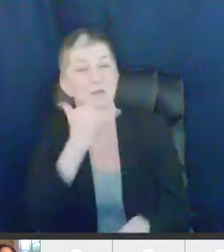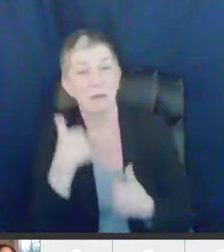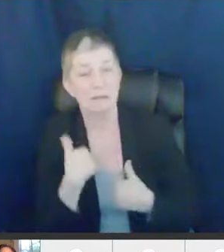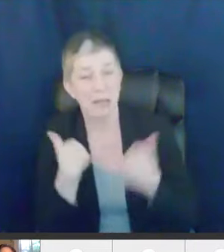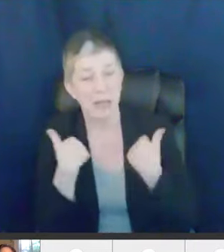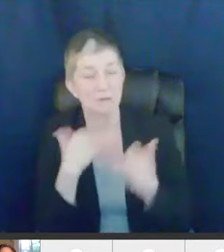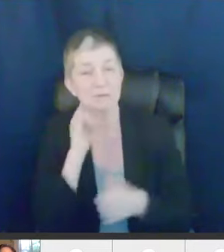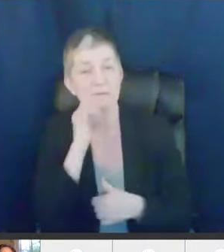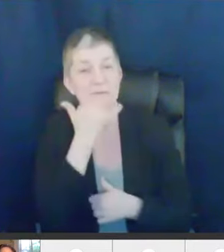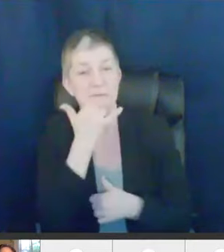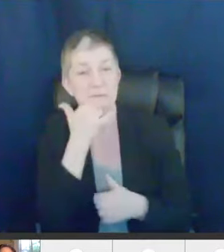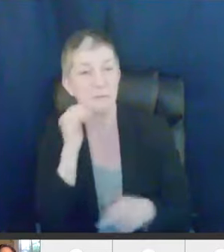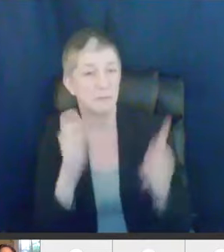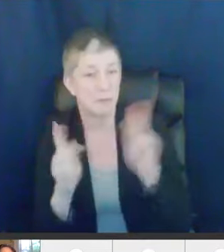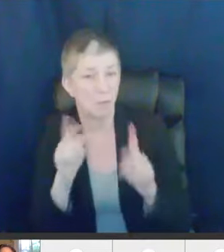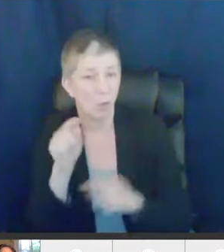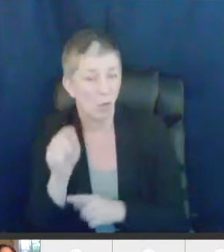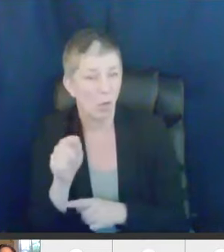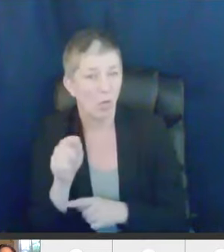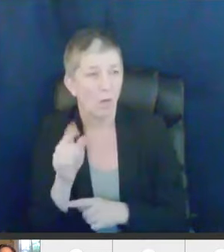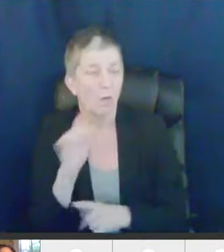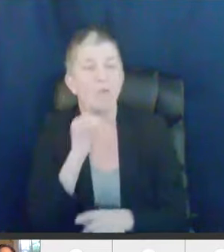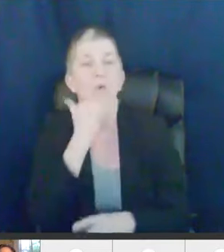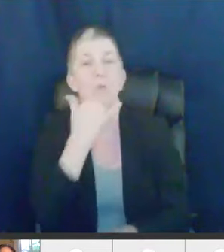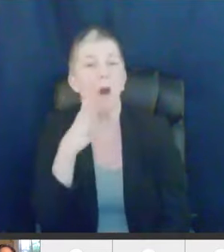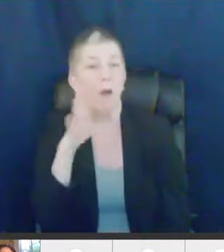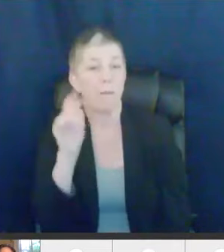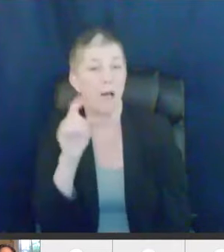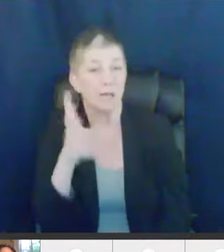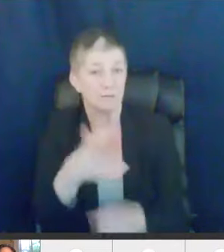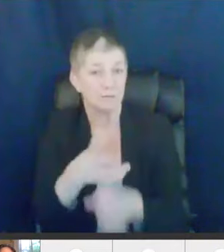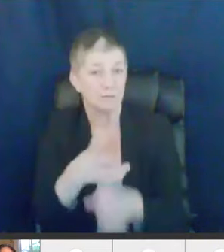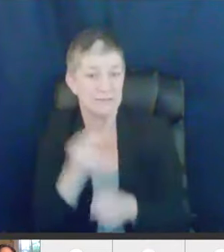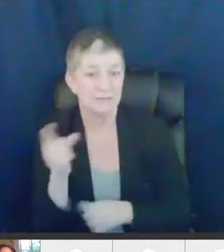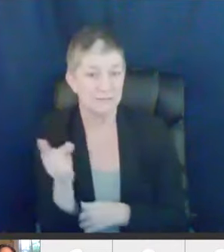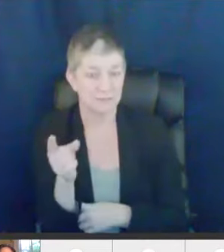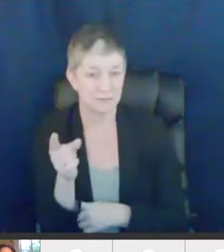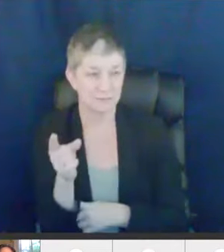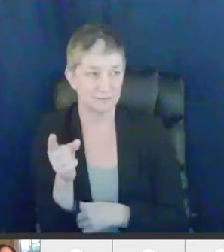and we're the wrong ballot is sent to you commissioner Lawrence just said that